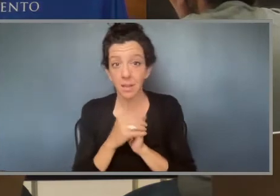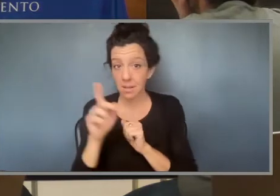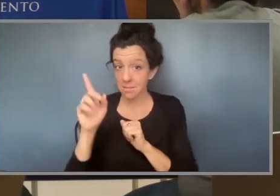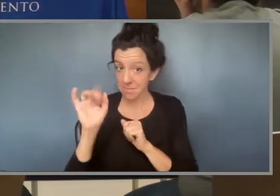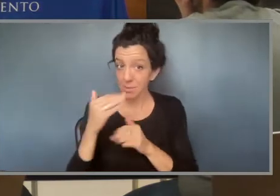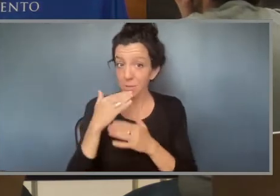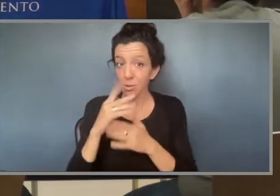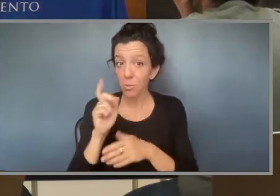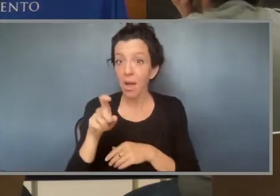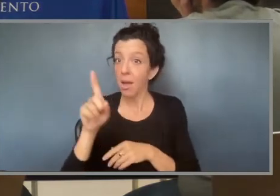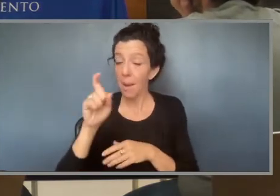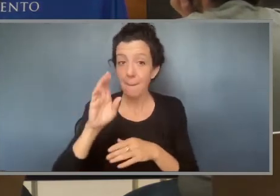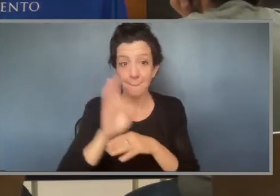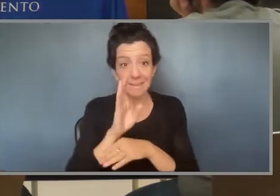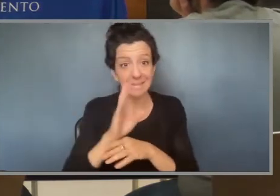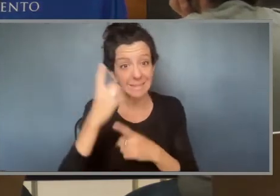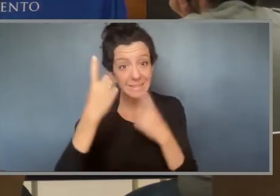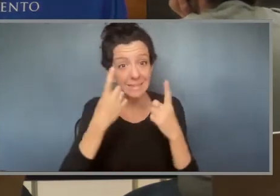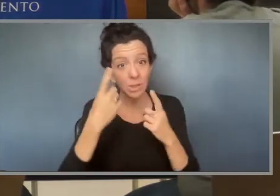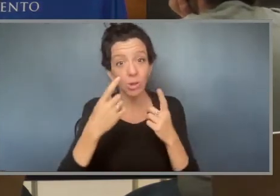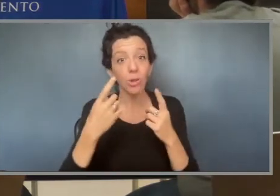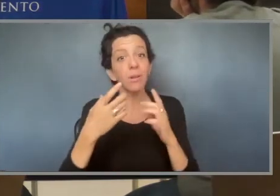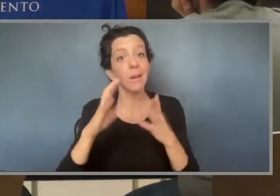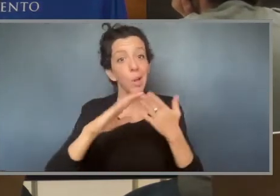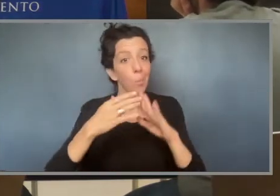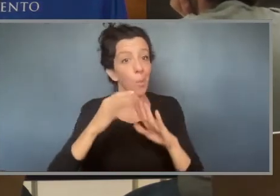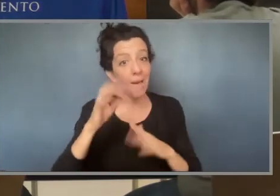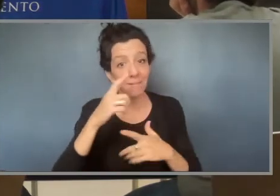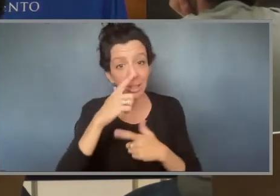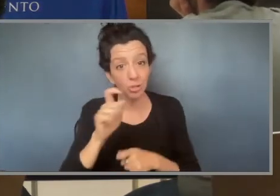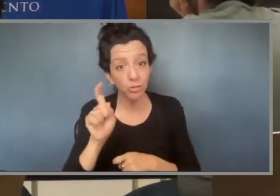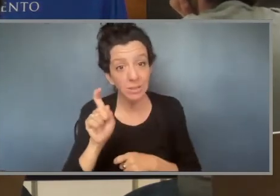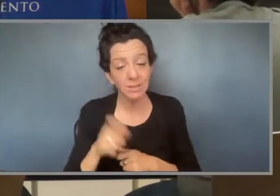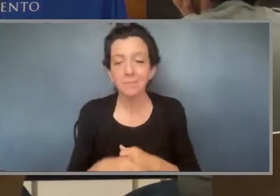Studio: that's it so yeah so his business our businesses considered a community of interest absolutely industrial